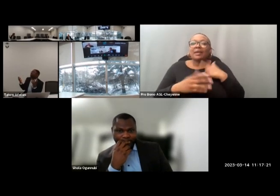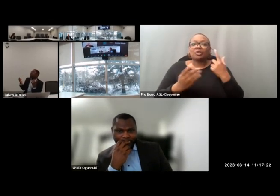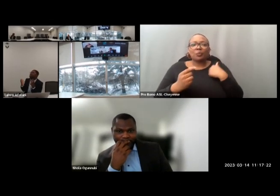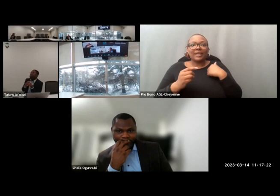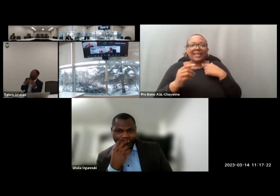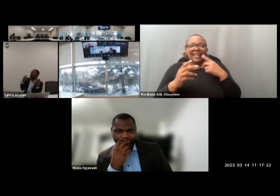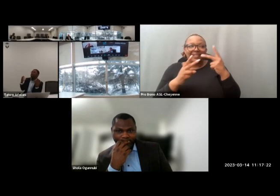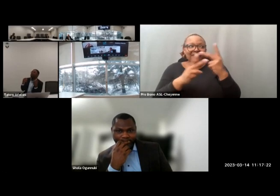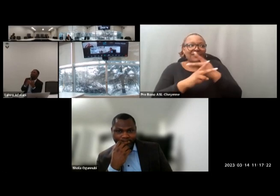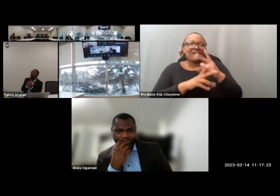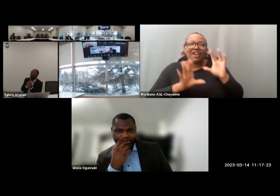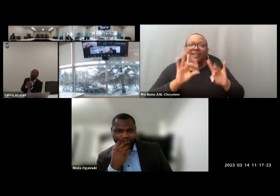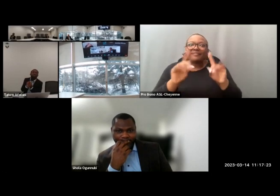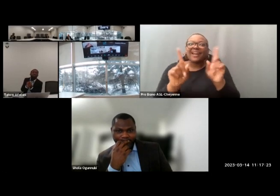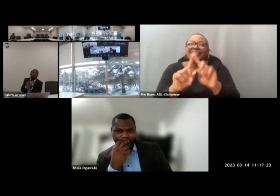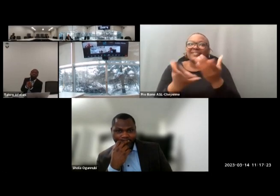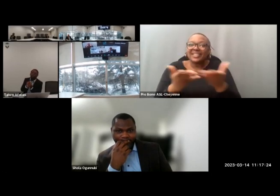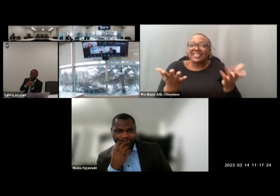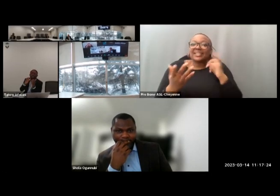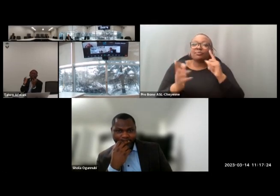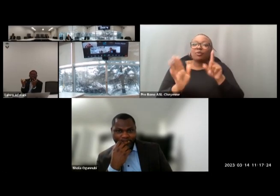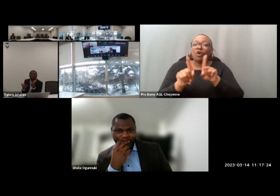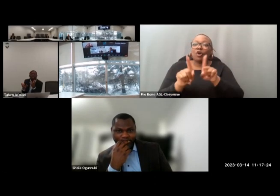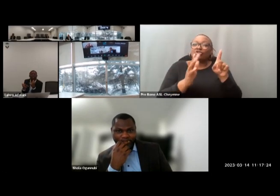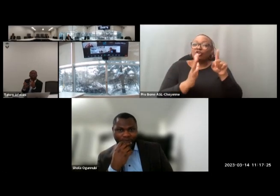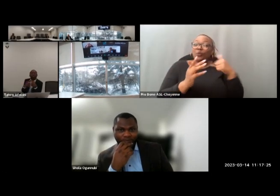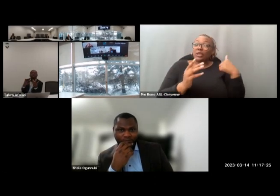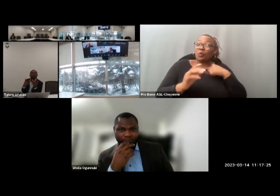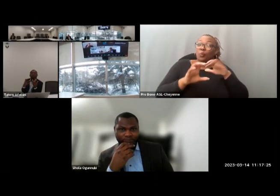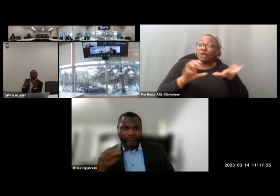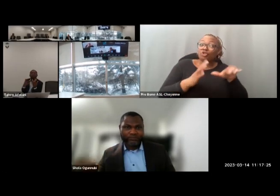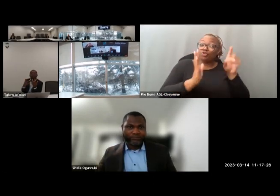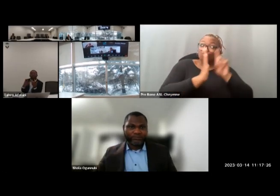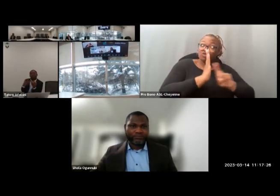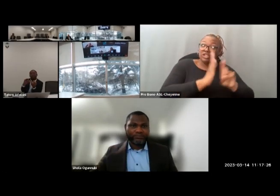whether we do that or other researchers do that, to start exploring all of that.